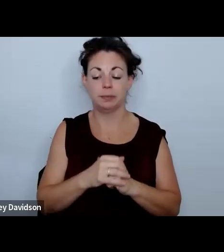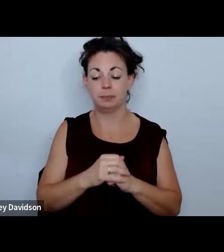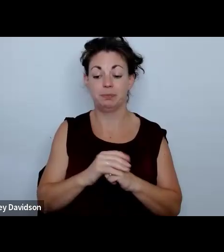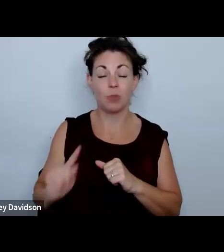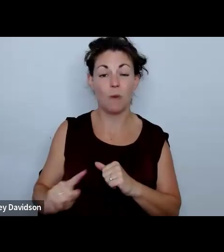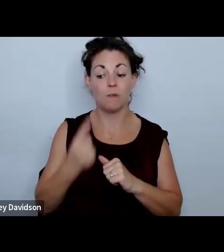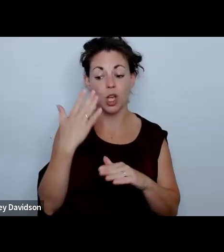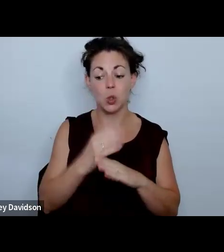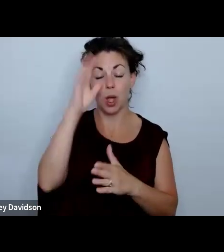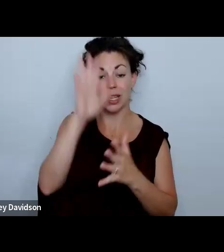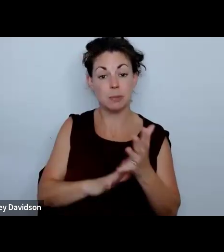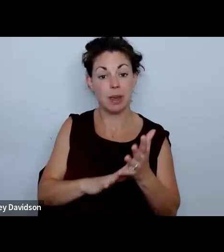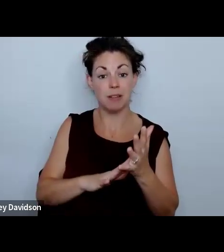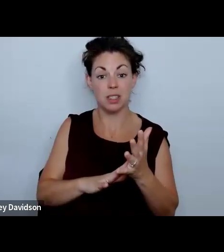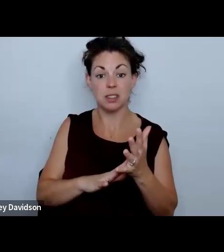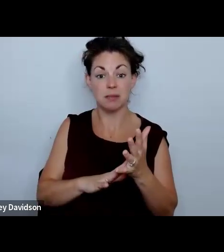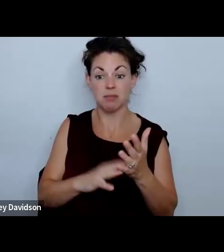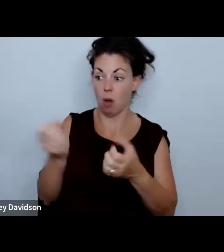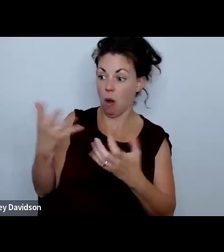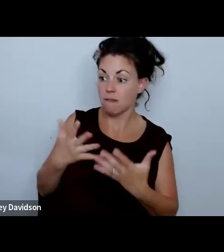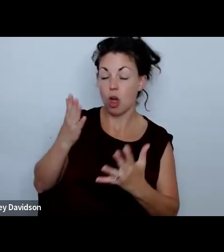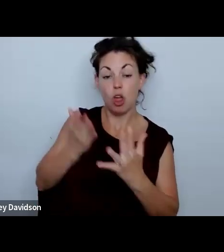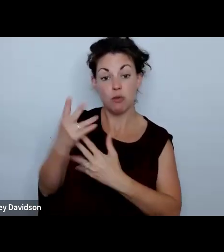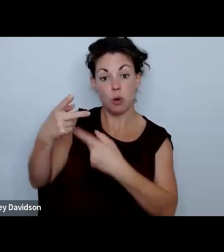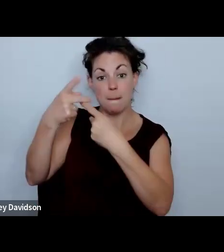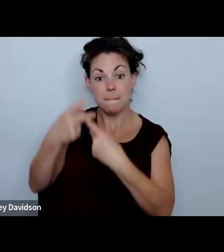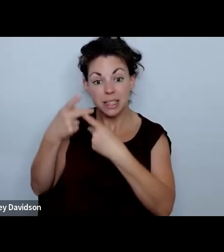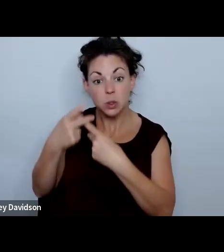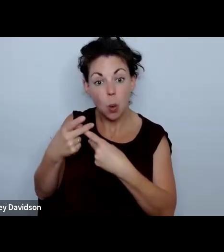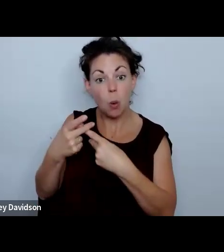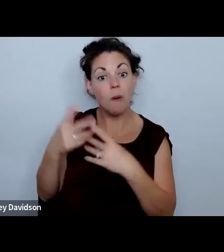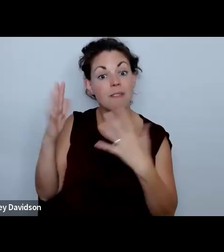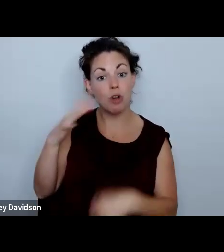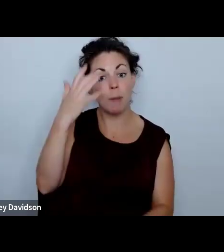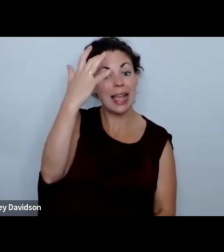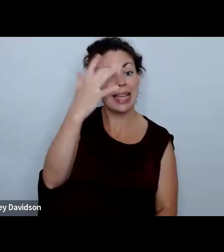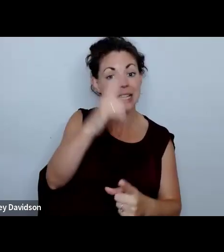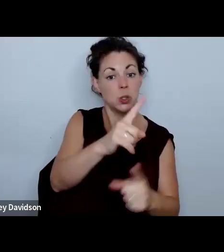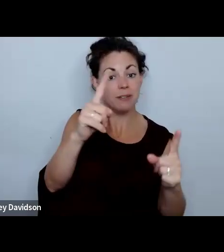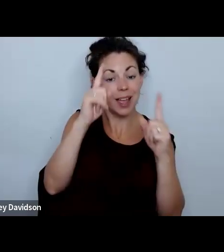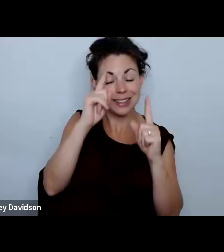this meant being a disabled person. At the time, I was interested in becoming a journalist,